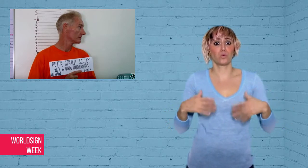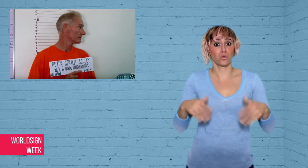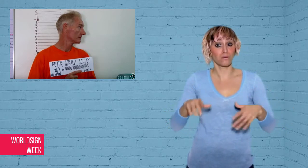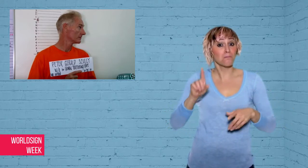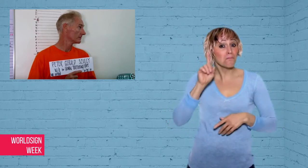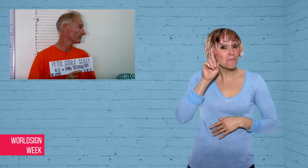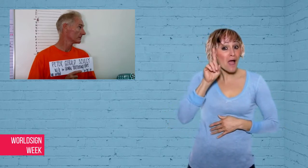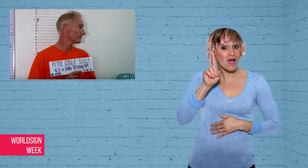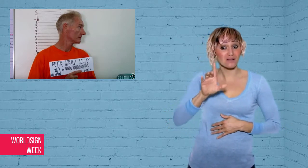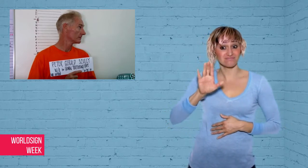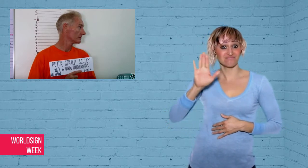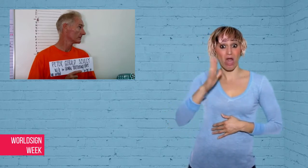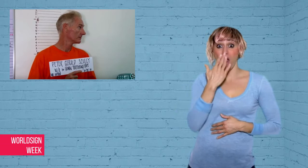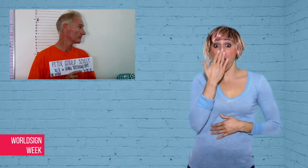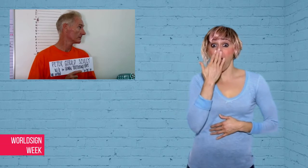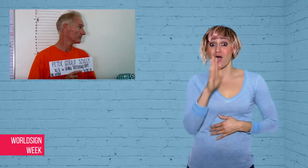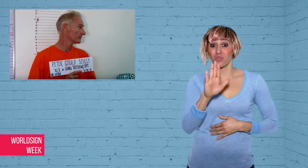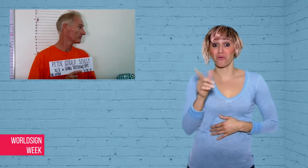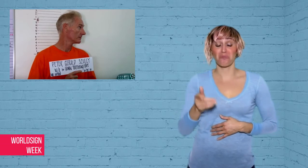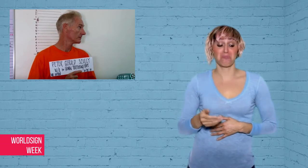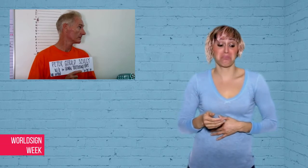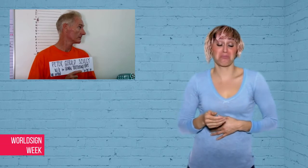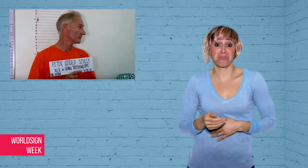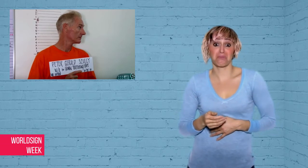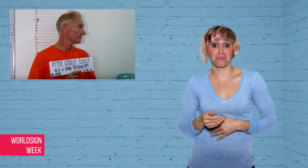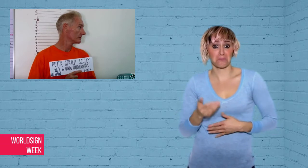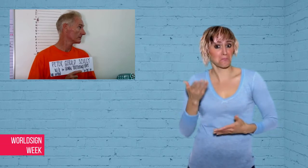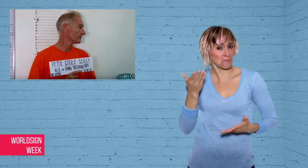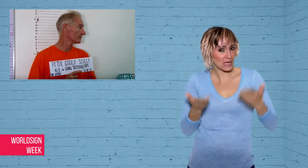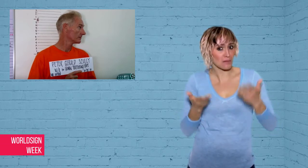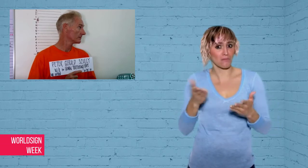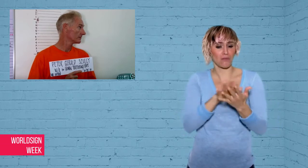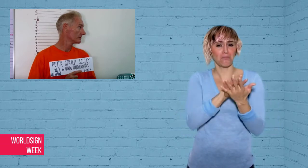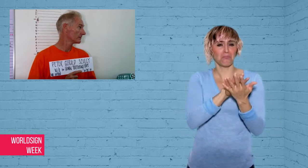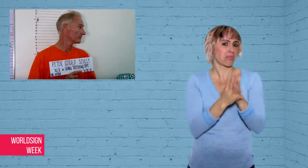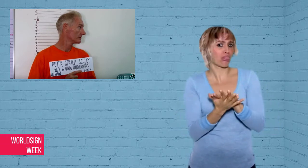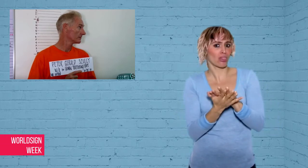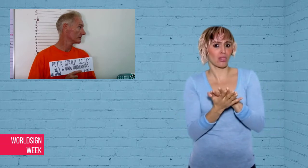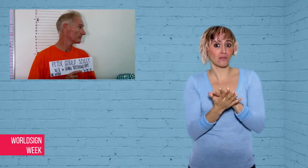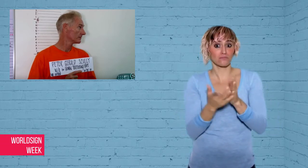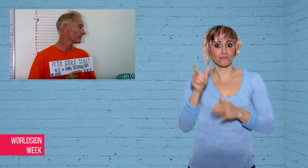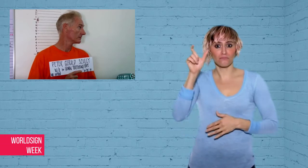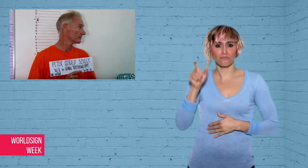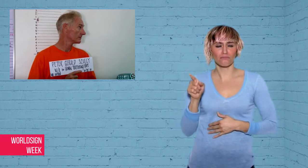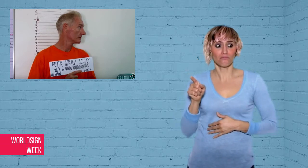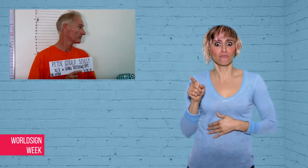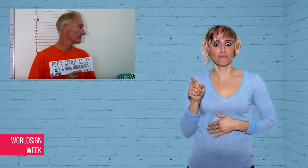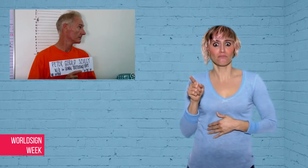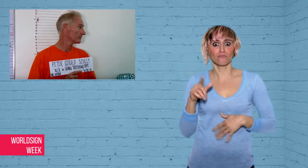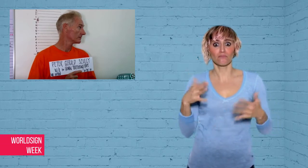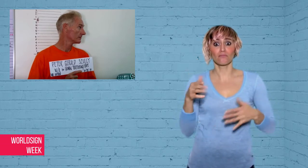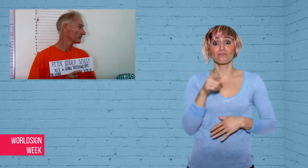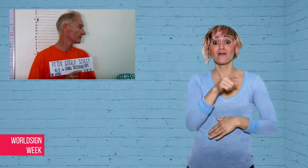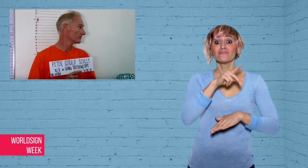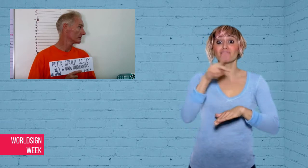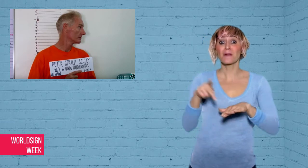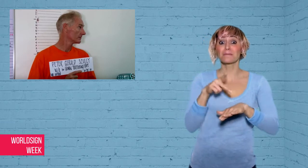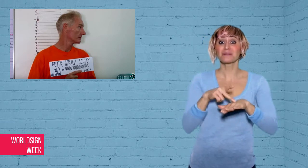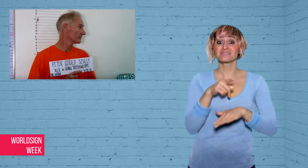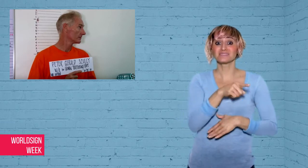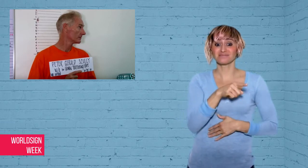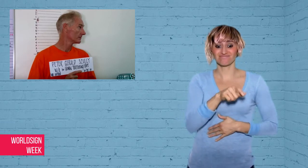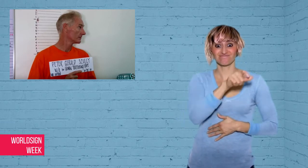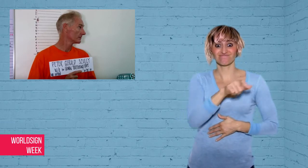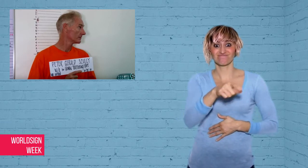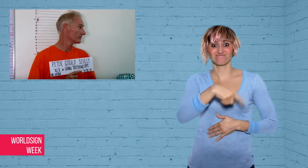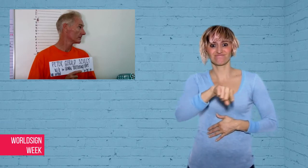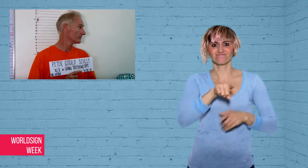His attitude may change when he finds out